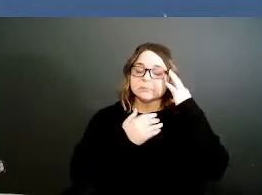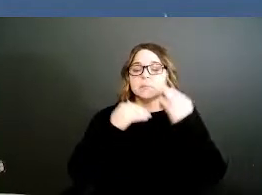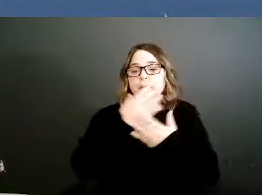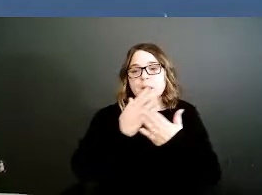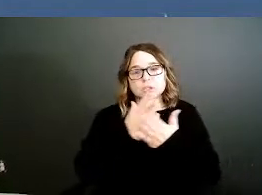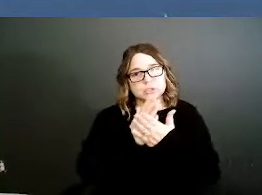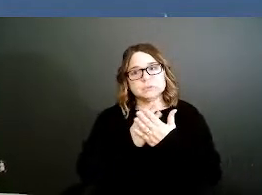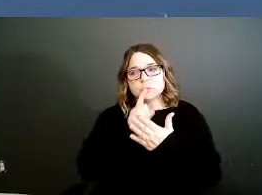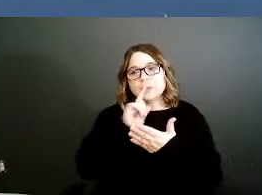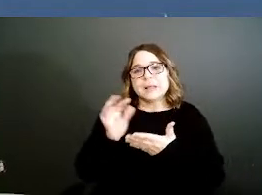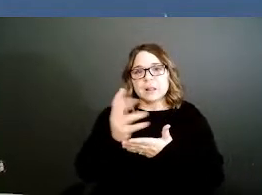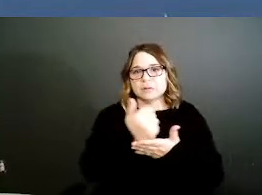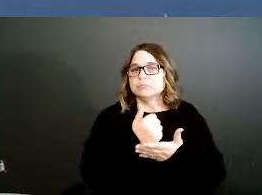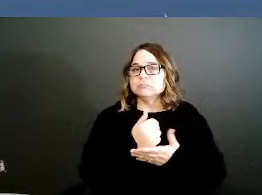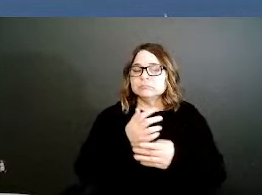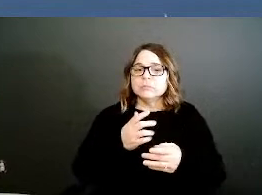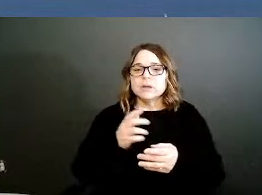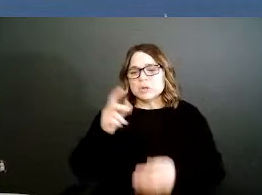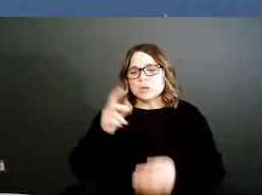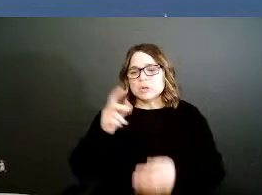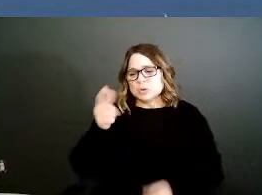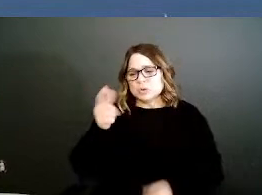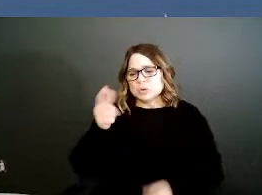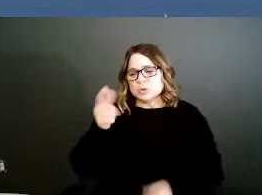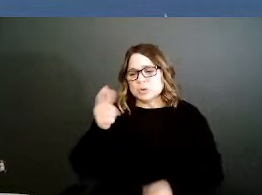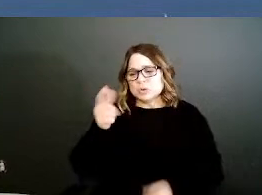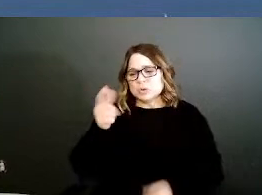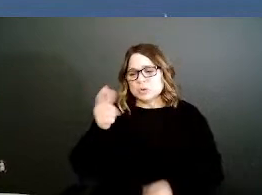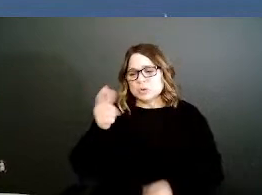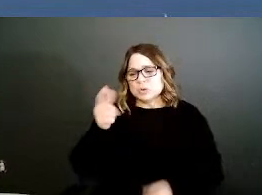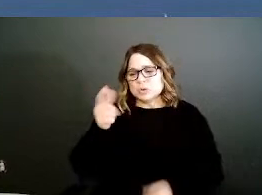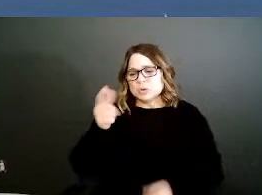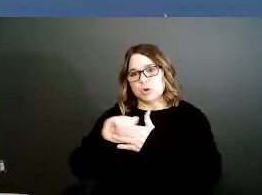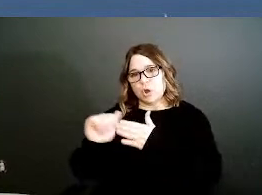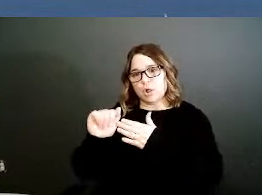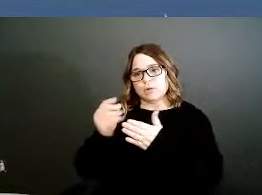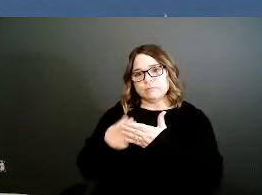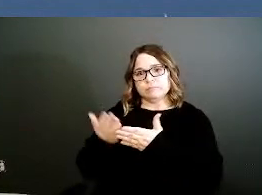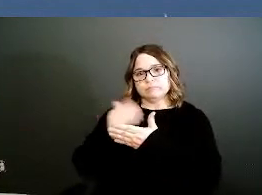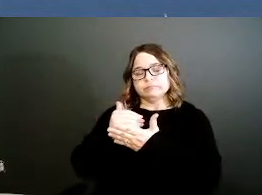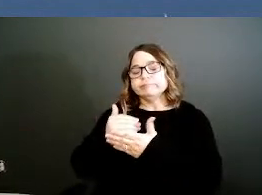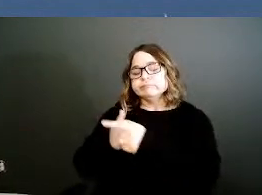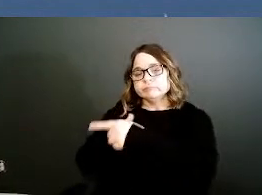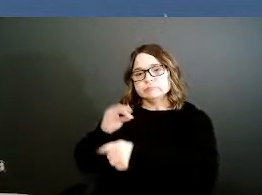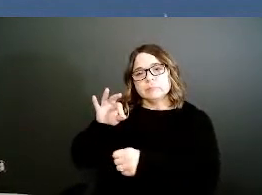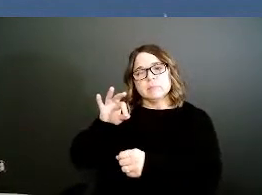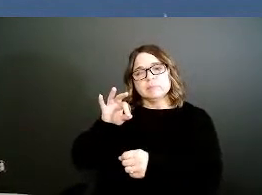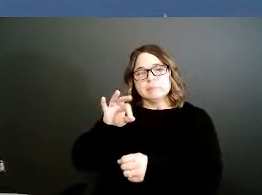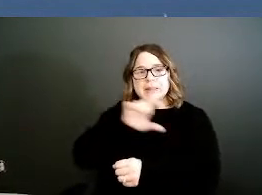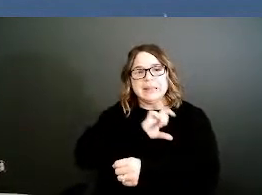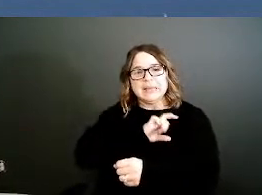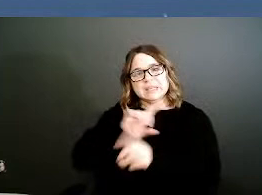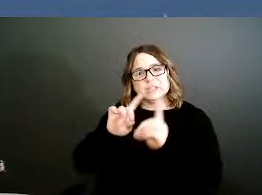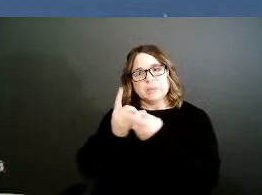TONIGHT BECAUSE OF $27 MILLION FUNDING INCREASE TO THE PRIORITIZES AND SANCTIONS MPD'S ABILITY TO TERRORIZE OUR COMMUNITIES.